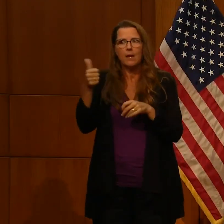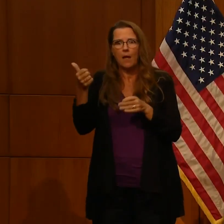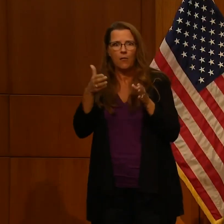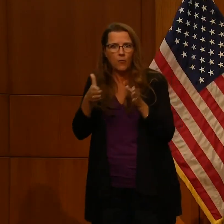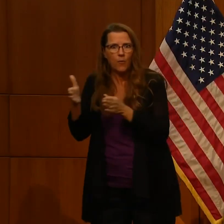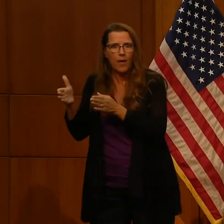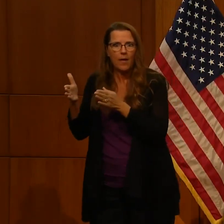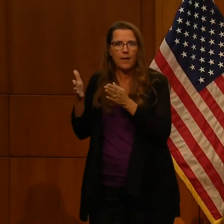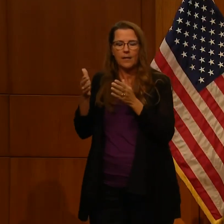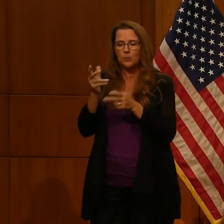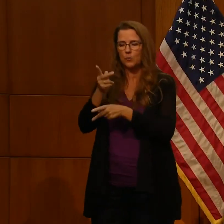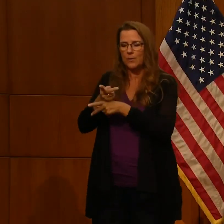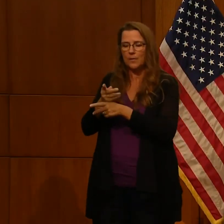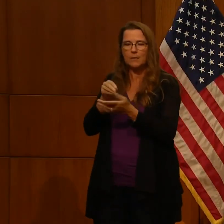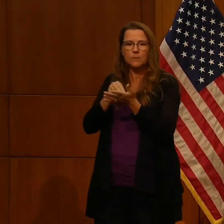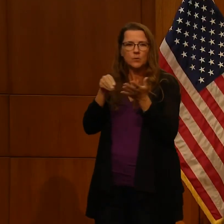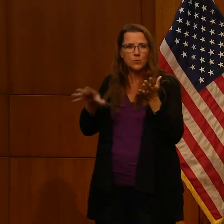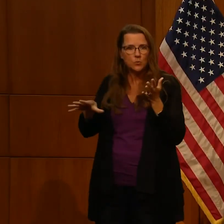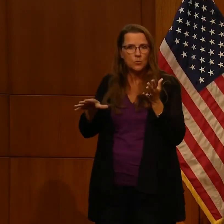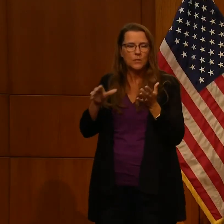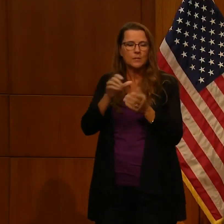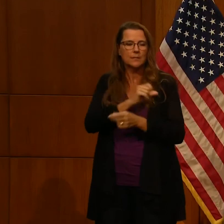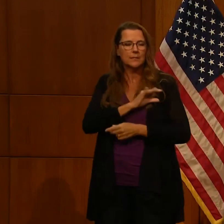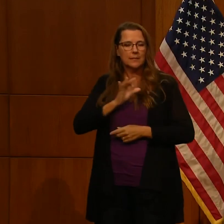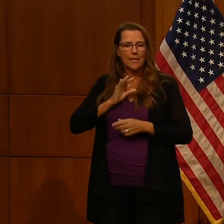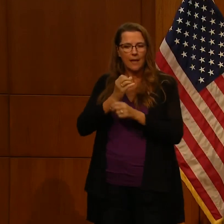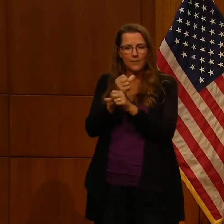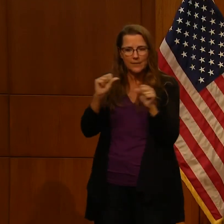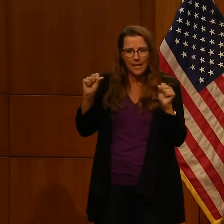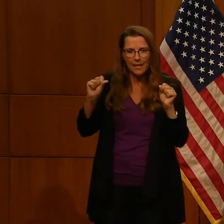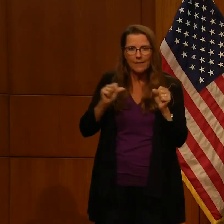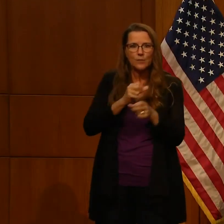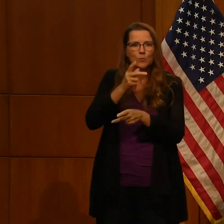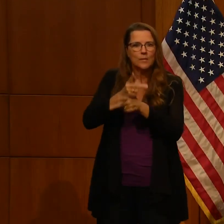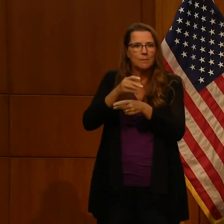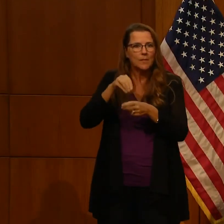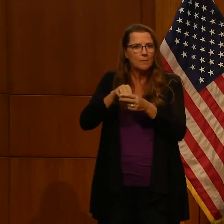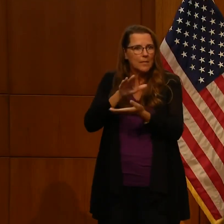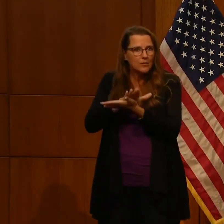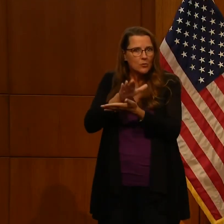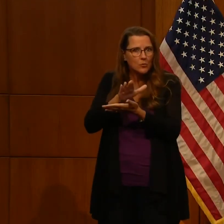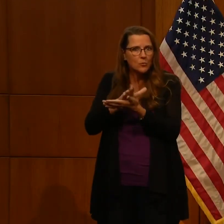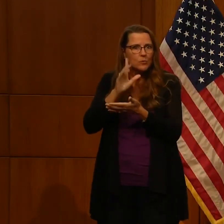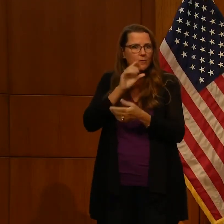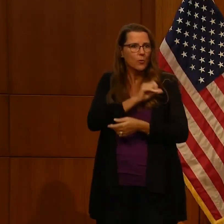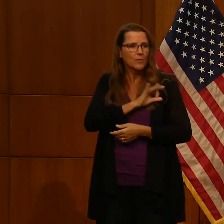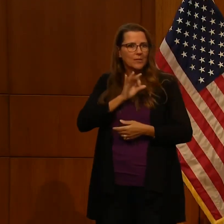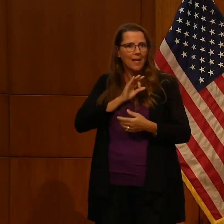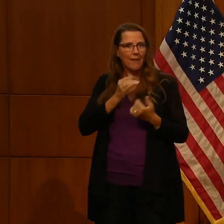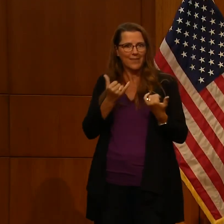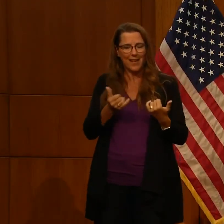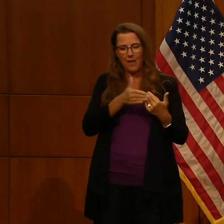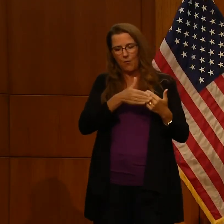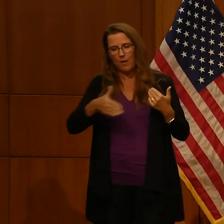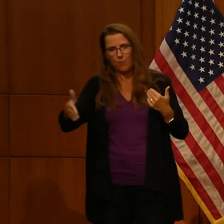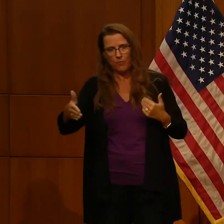OPPORTUNITY AGAIN TO FIND YET ANOTHER WAY YET ANOTHER MEASURE TO KEEP OUR STUDENTS AND STAFF SAFE, KEEP THEM IN SCHOOLS THIS